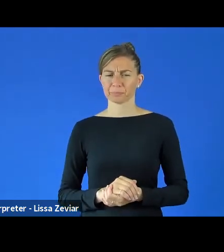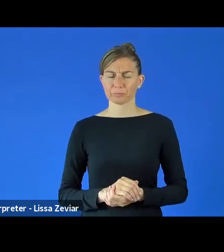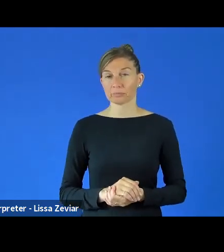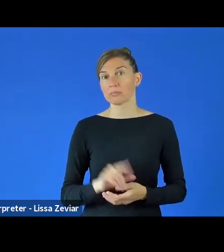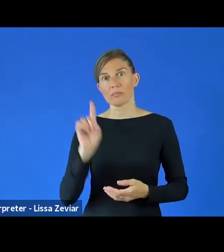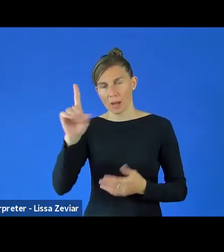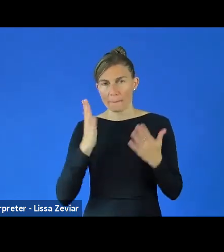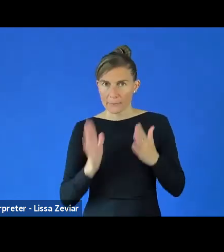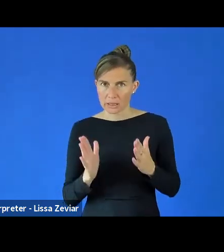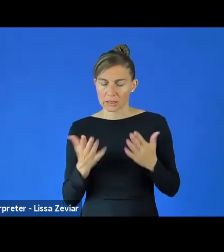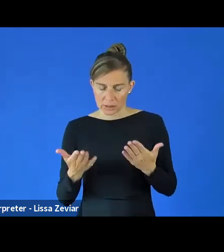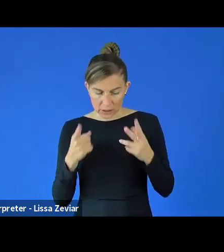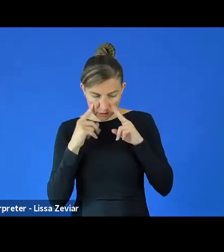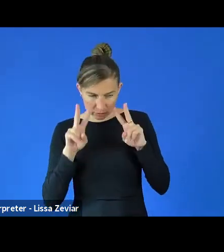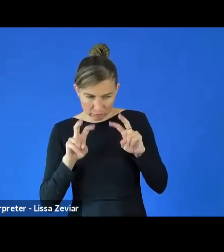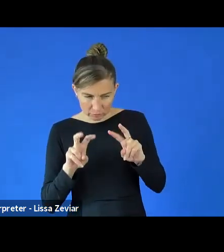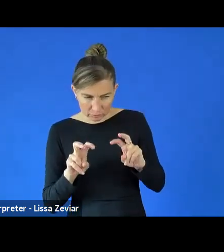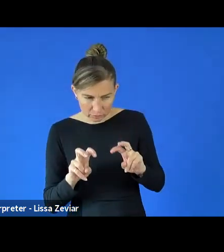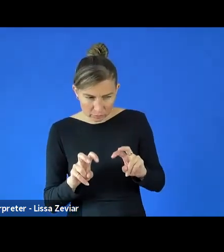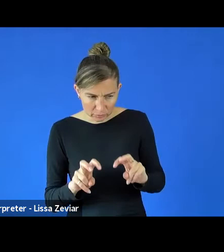but we are happy with the standardisation requests.